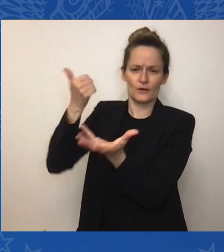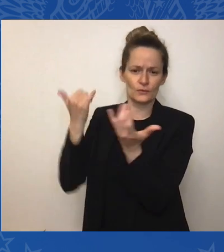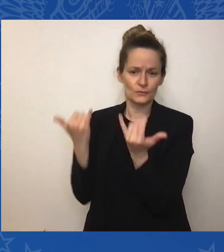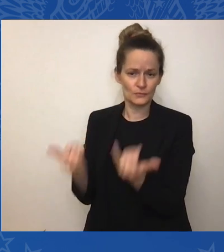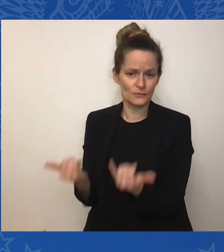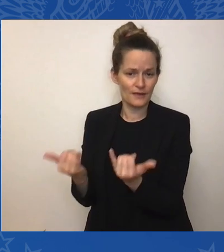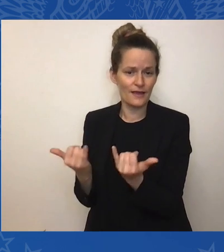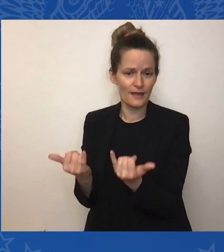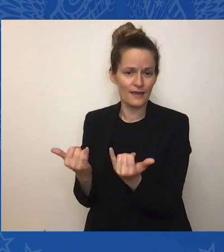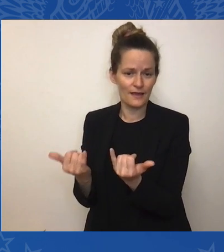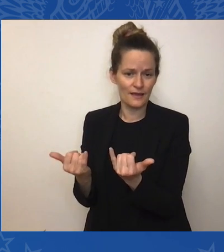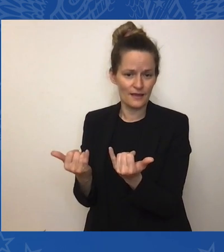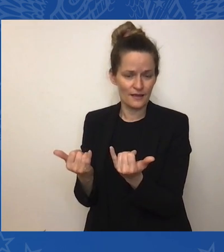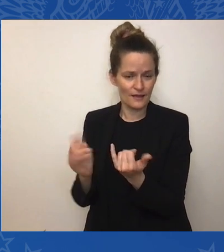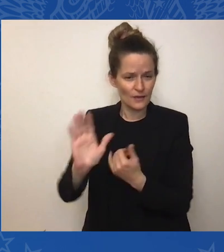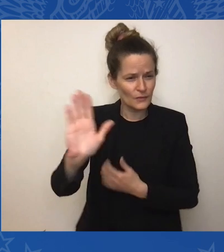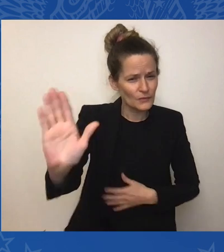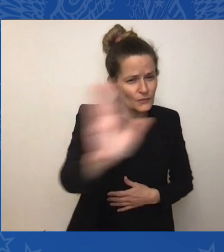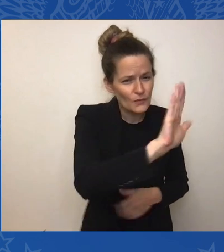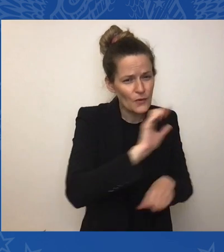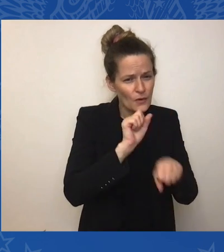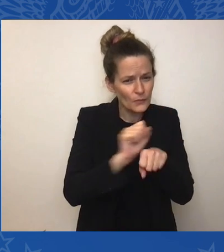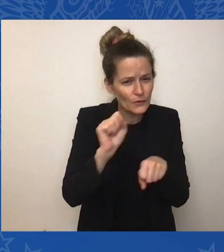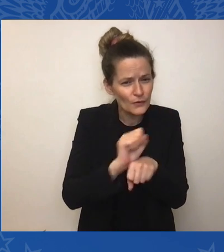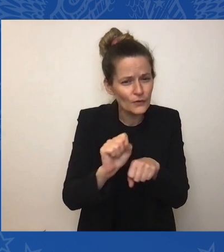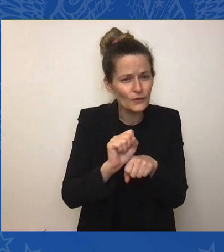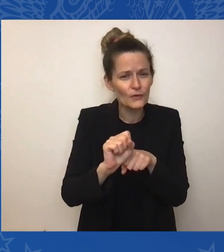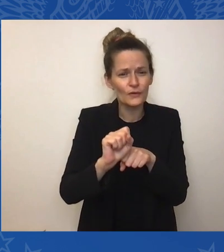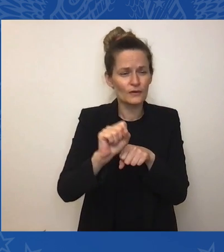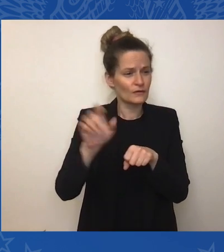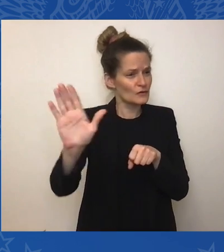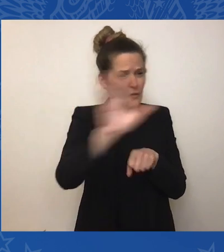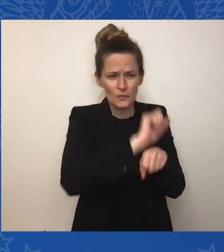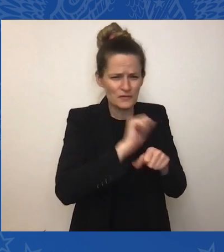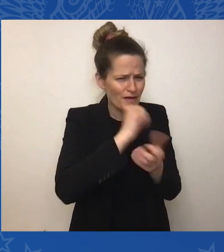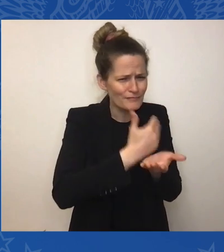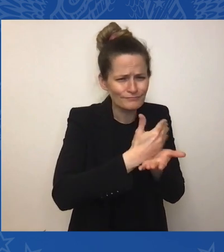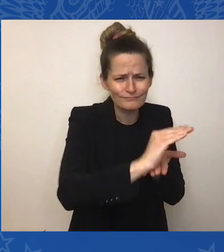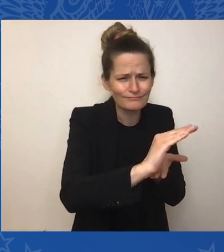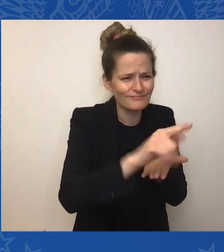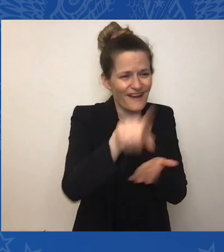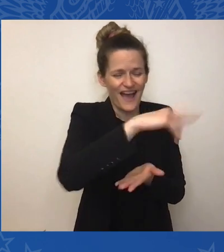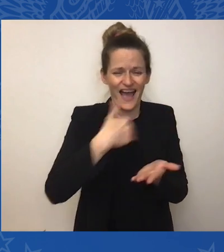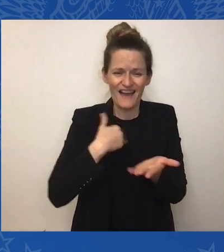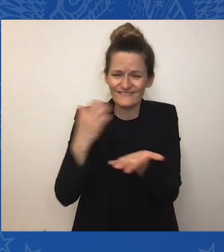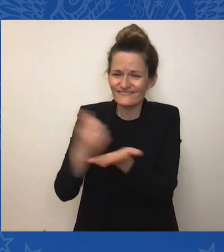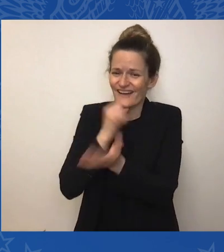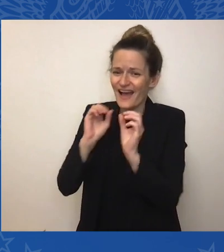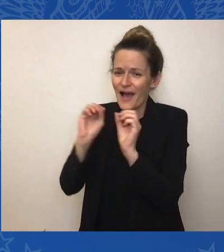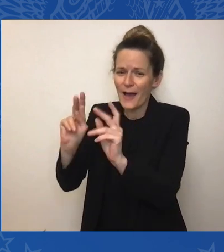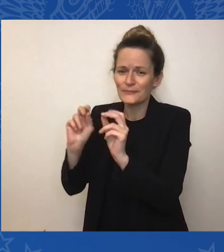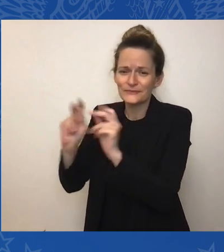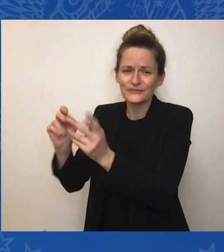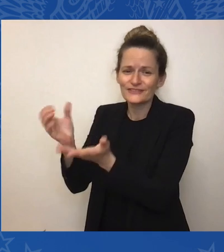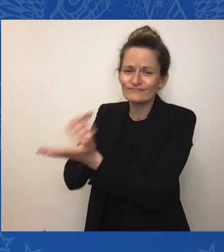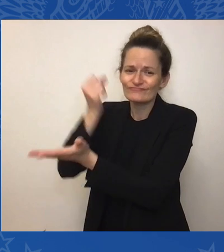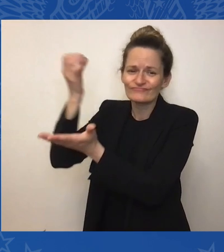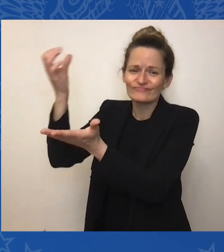You have an opportunity to not only reaffirm but to breathe new life into America's most important values: